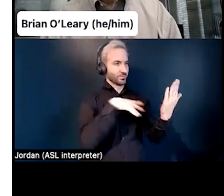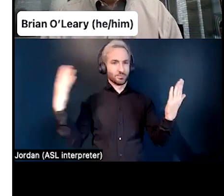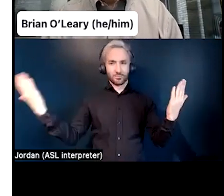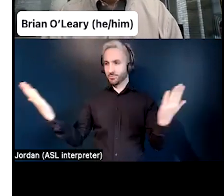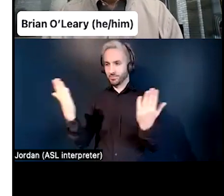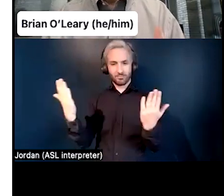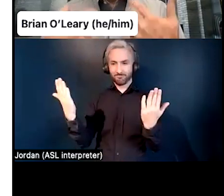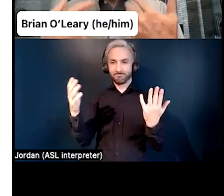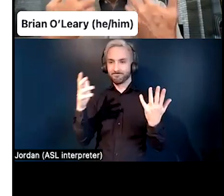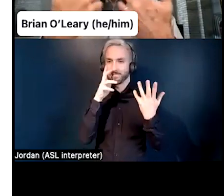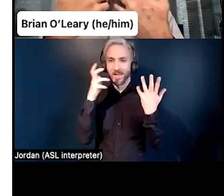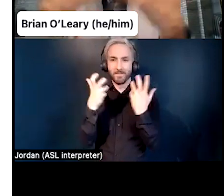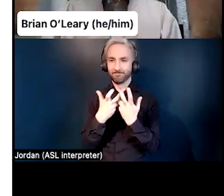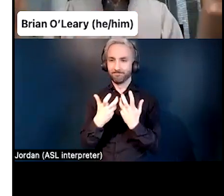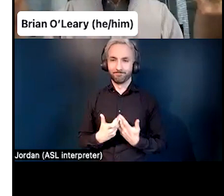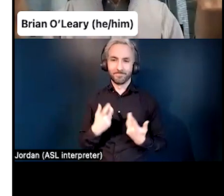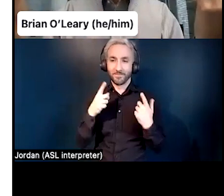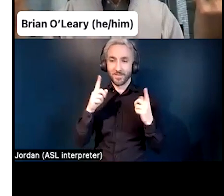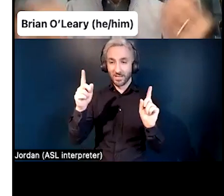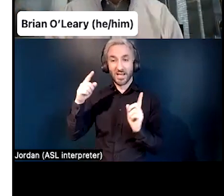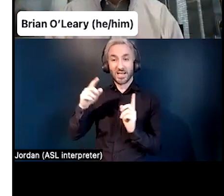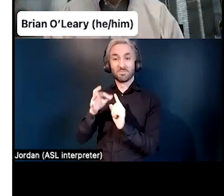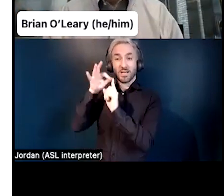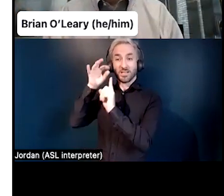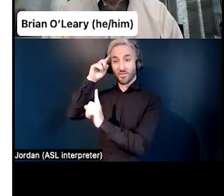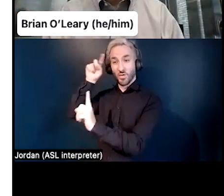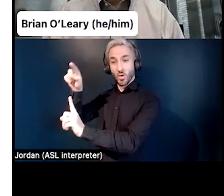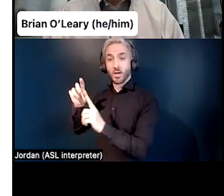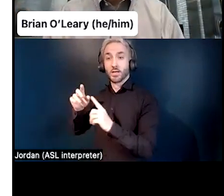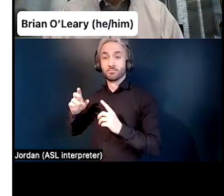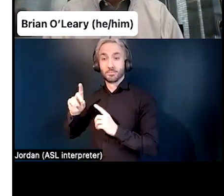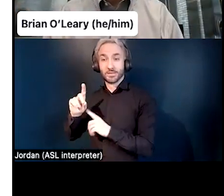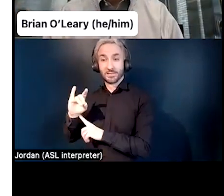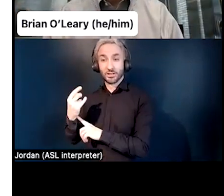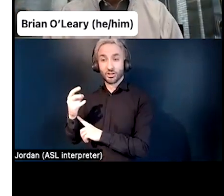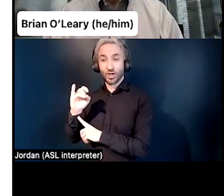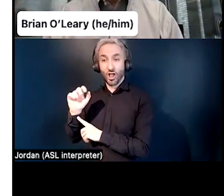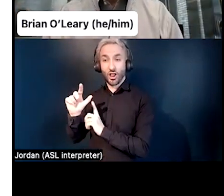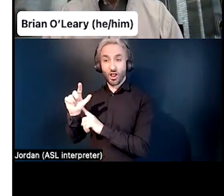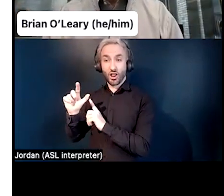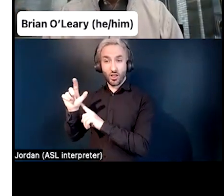for digital sales where there's a burgeoning number of different business models in play.